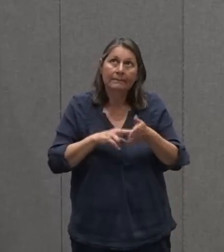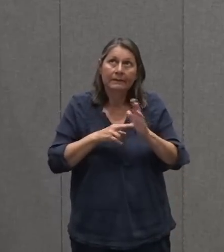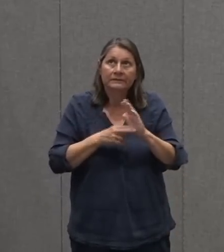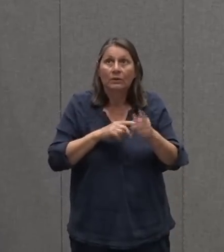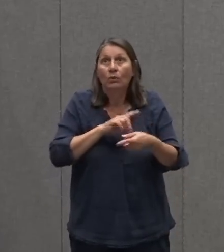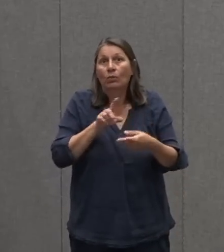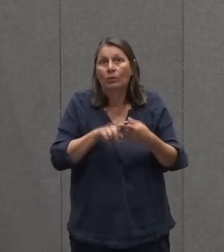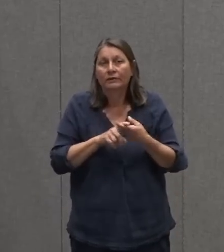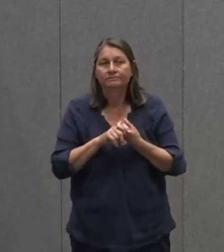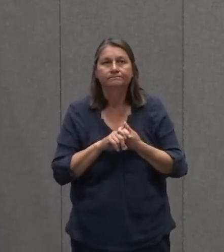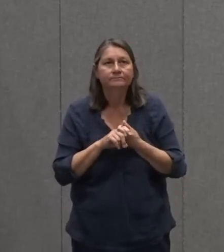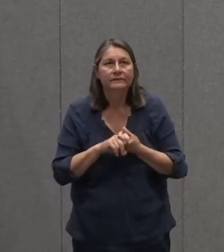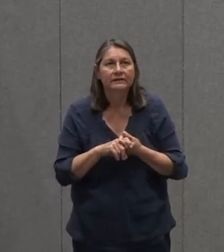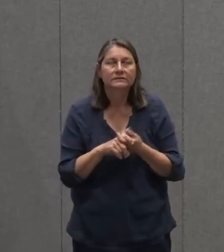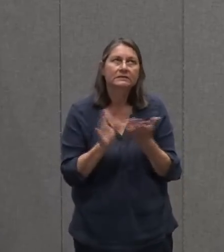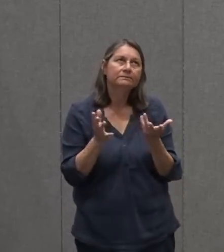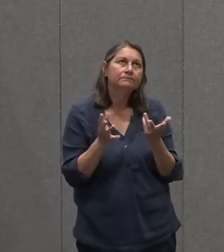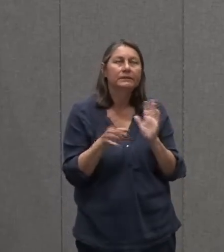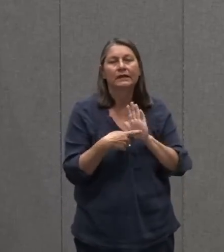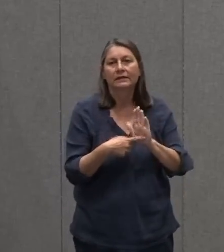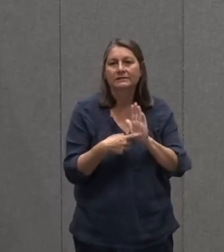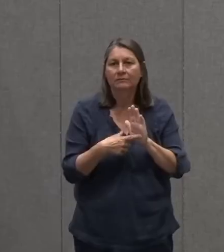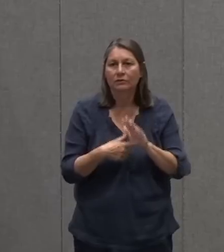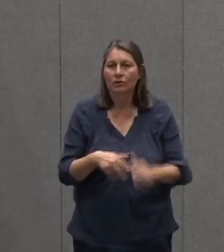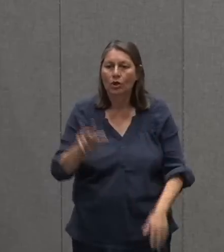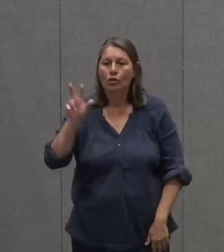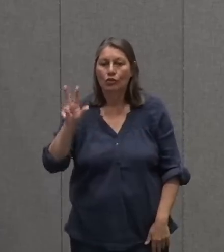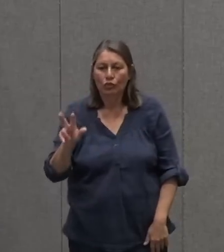it's better to do it with an example like three times three,